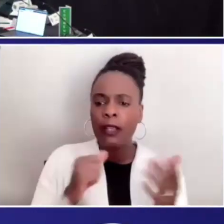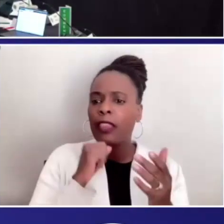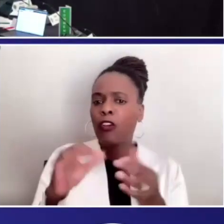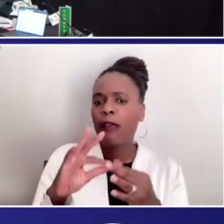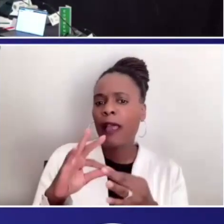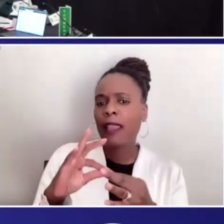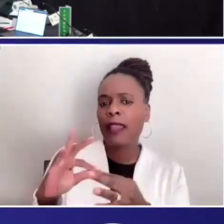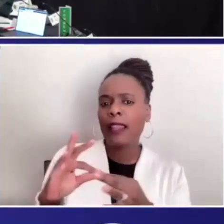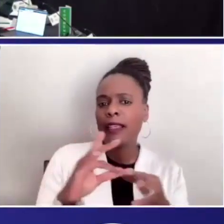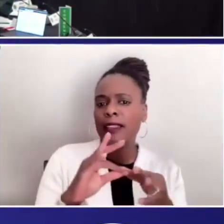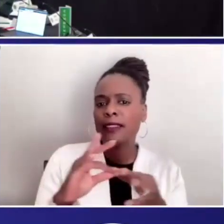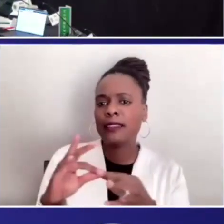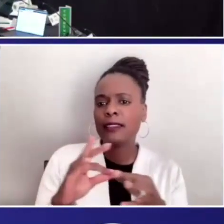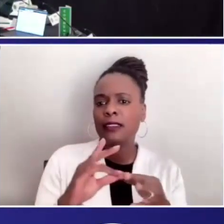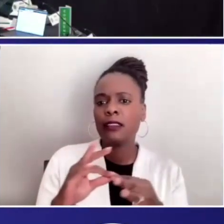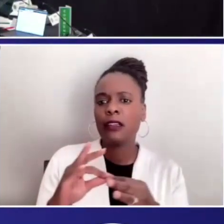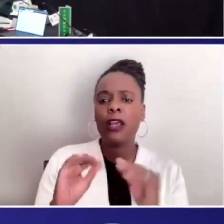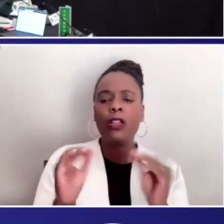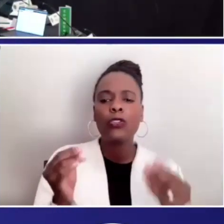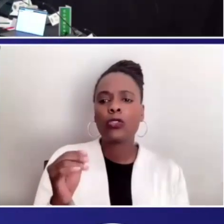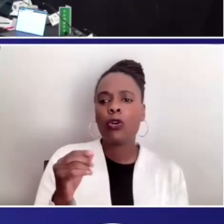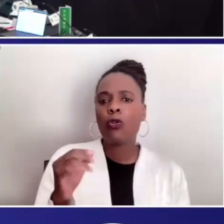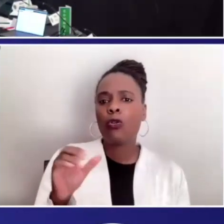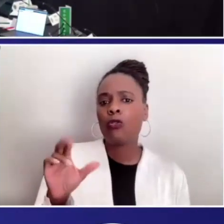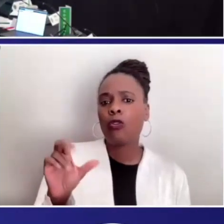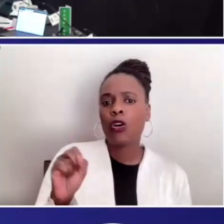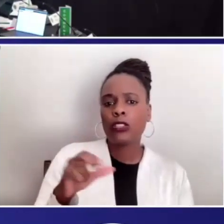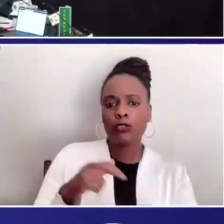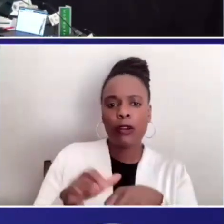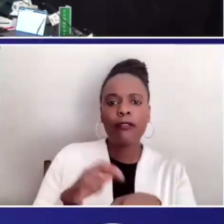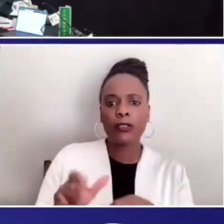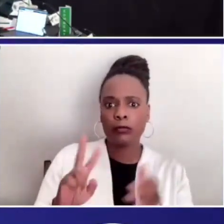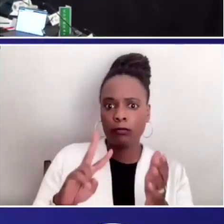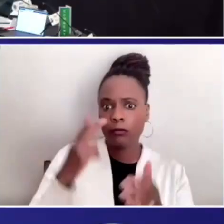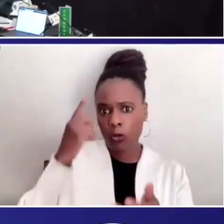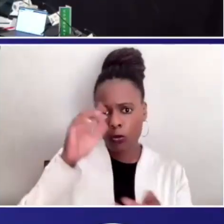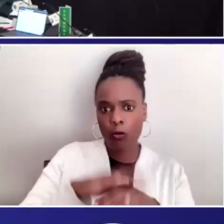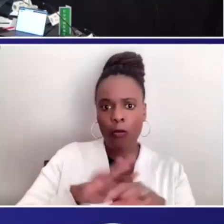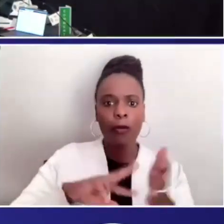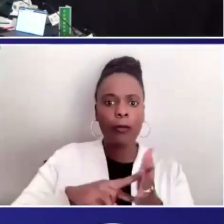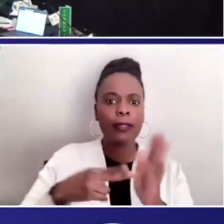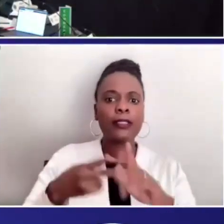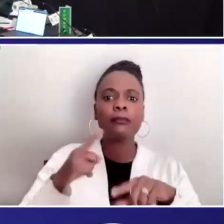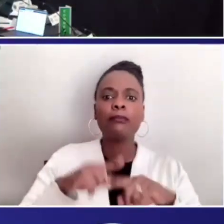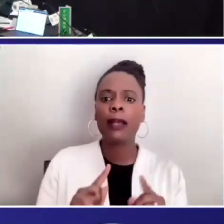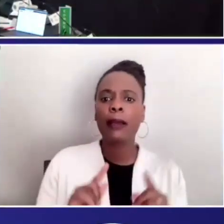There's not a cross-reference between them for that reason. But that being said, because it says designated by we expect